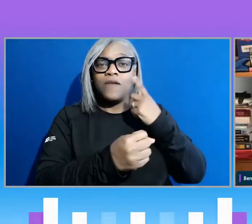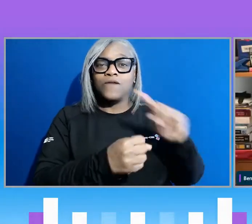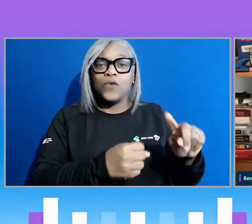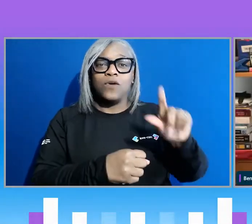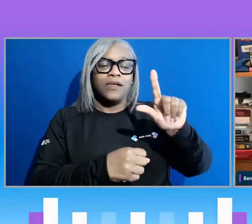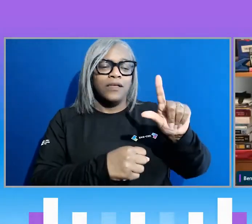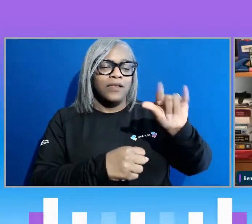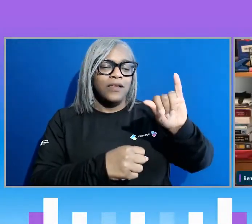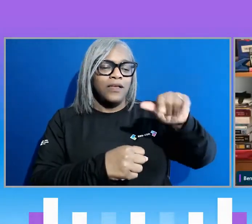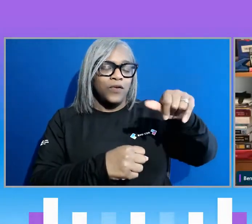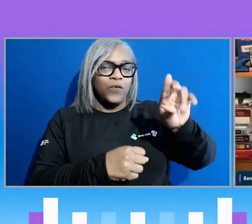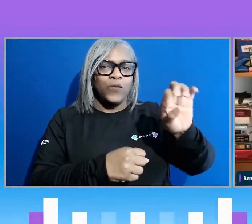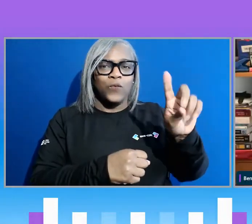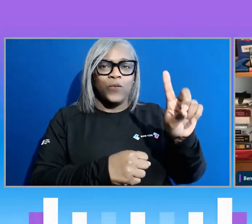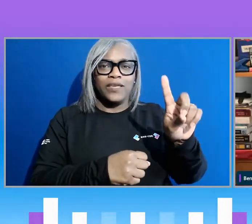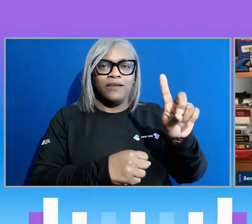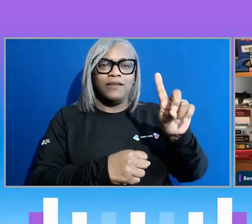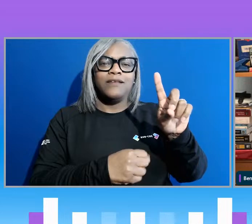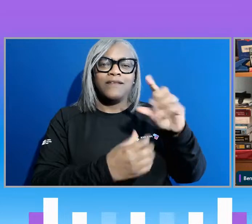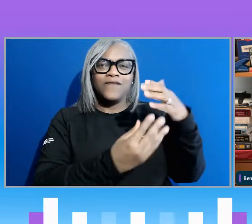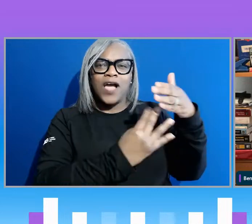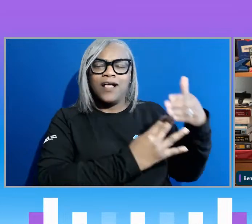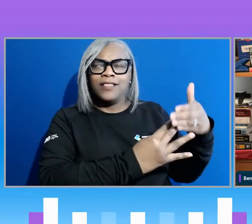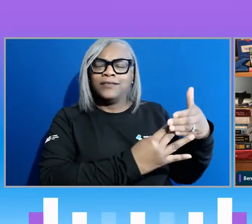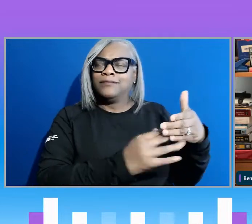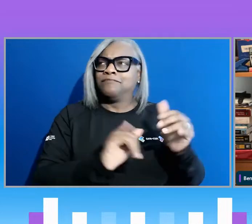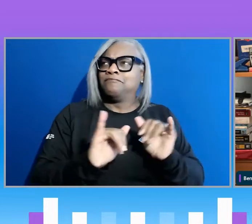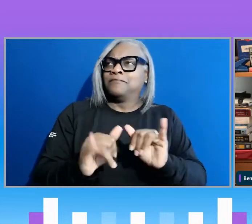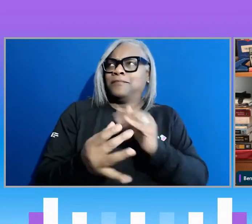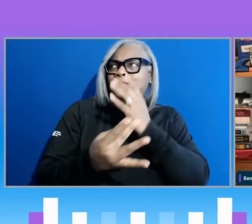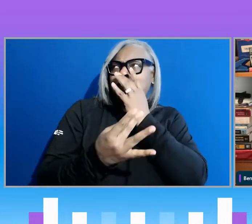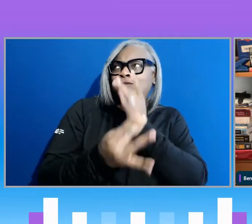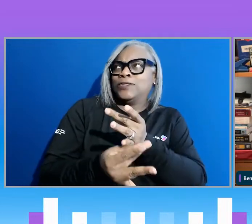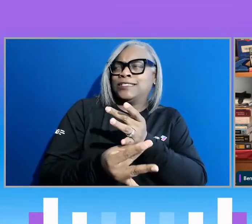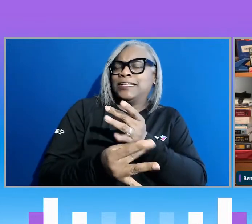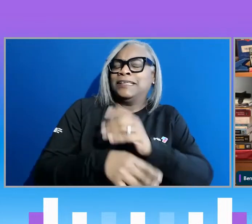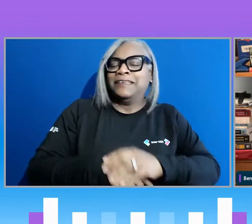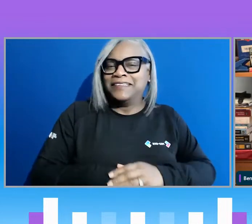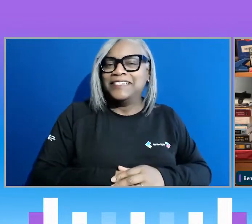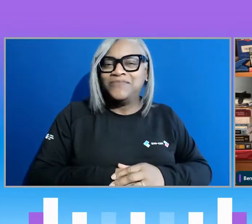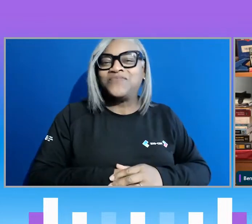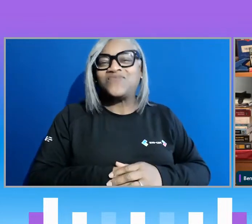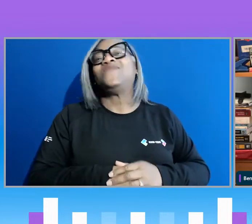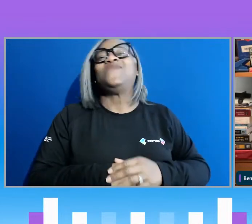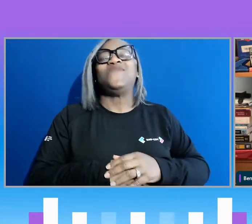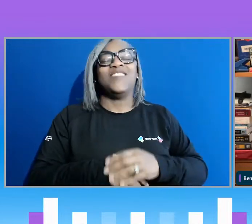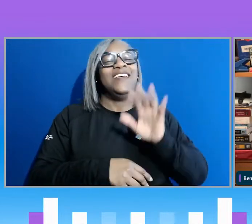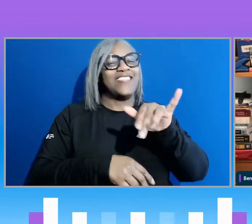Okay. Interesting. Yeah. That